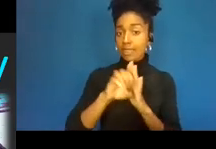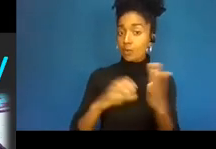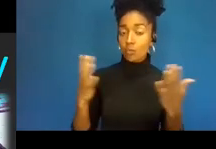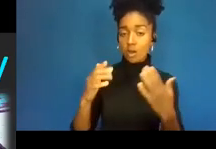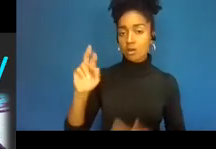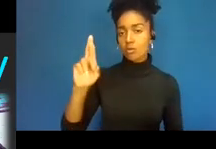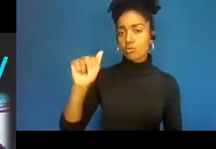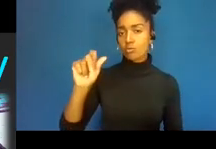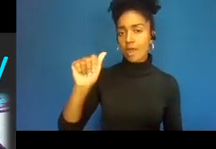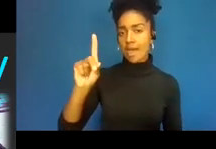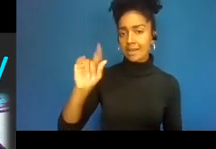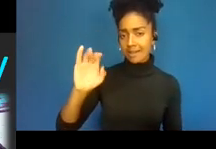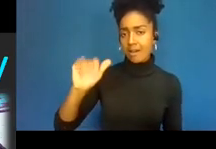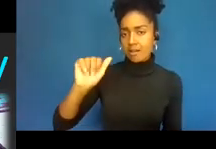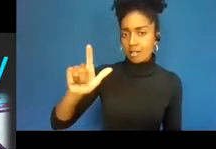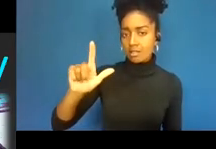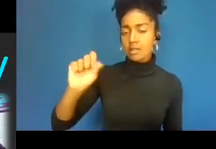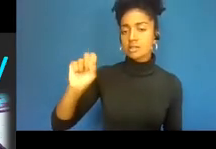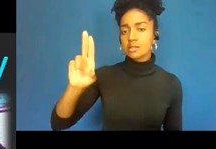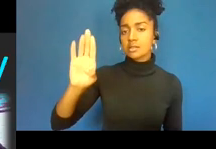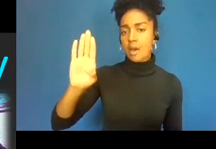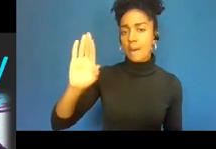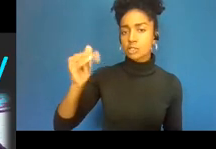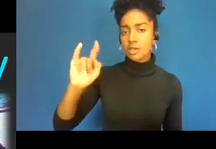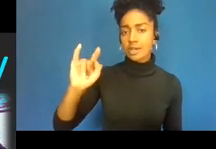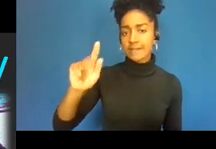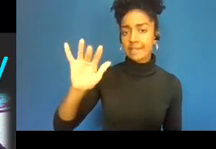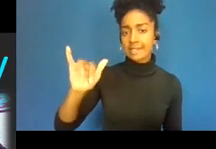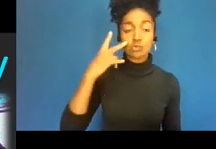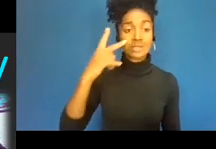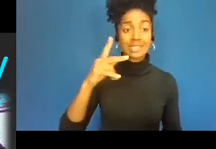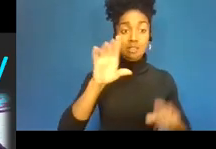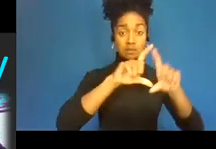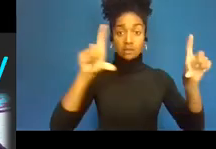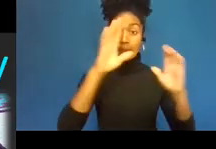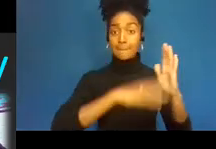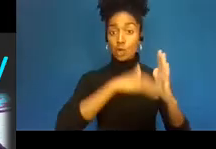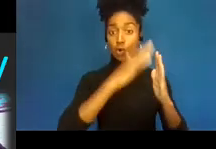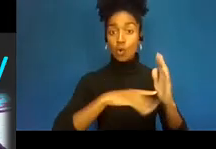You'll notice this mural is of Sandra Bland. Sandra Bland was driving--